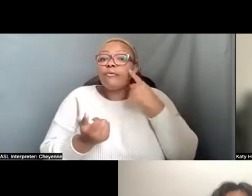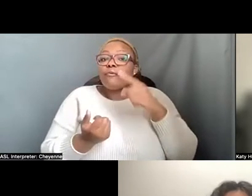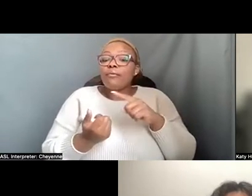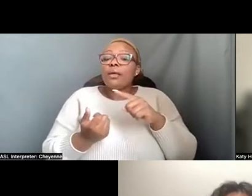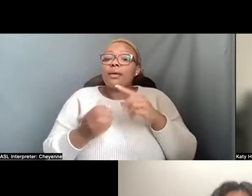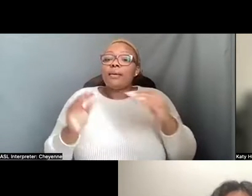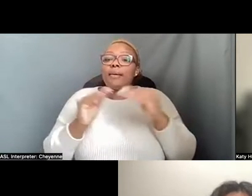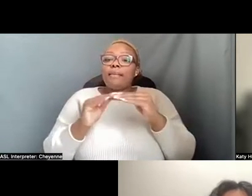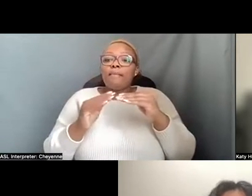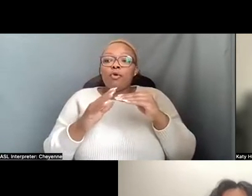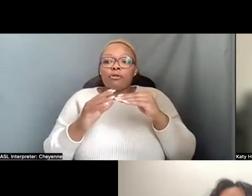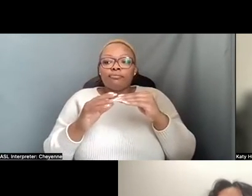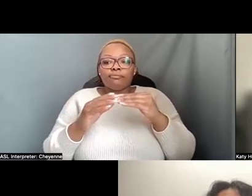filmmaker, that's fine.